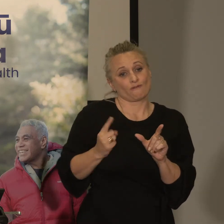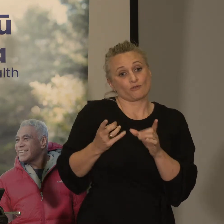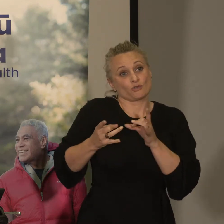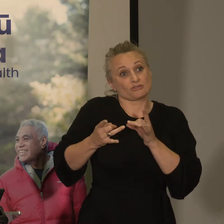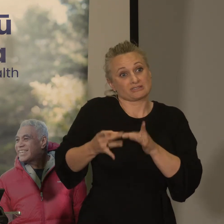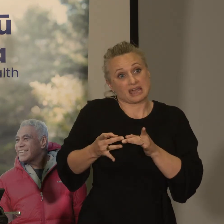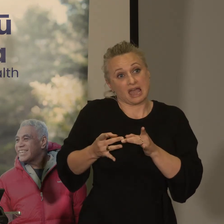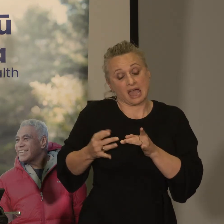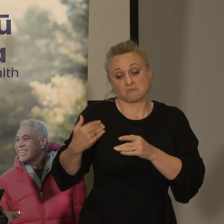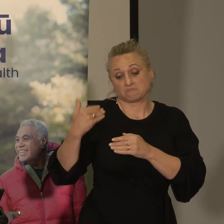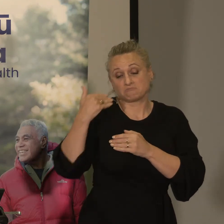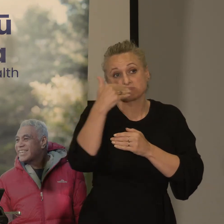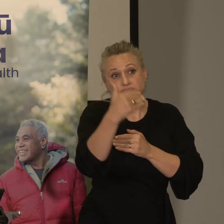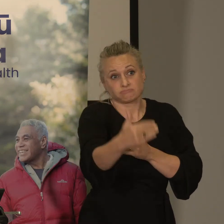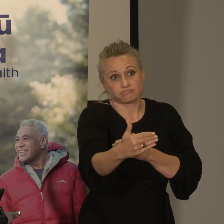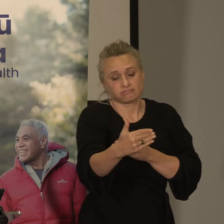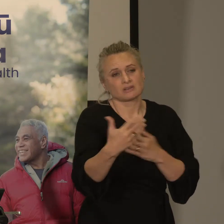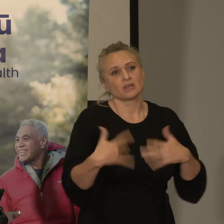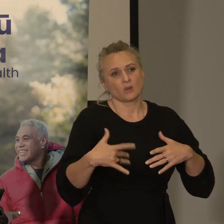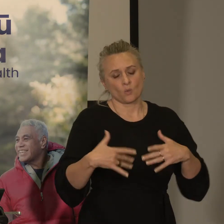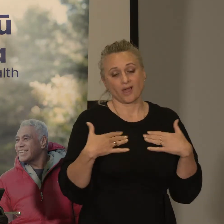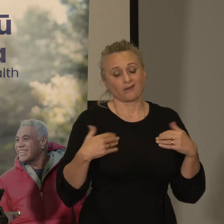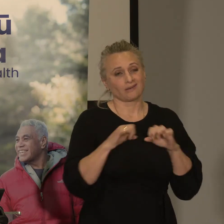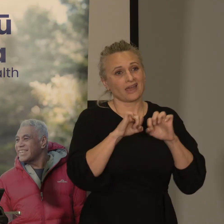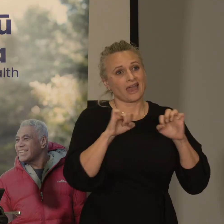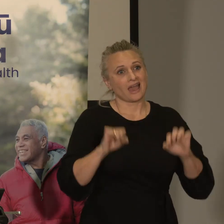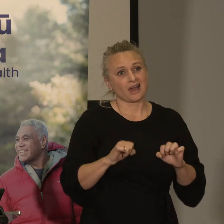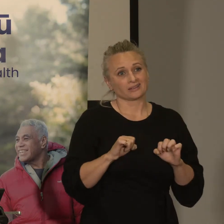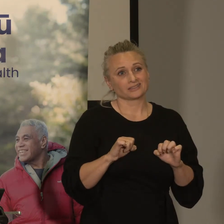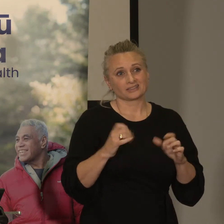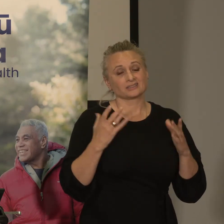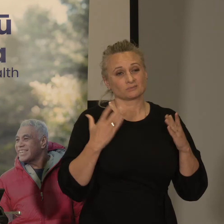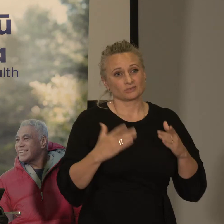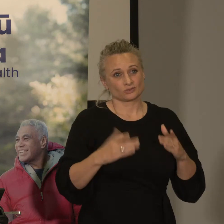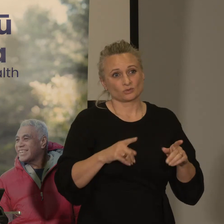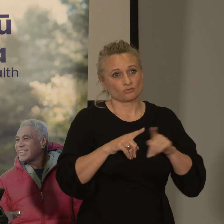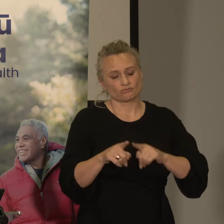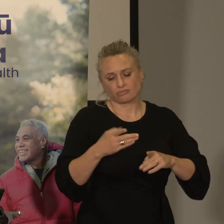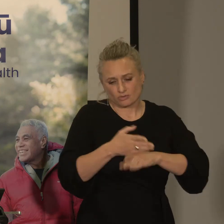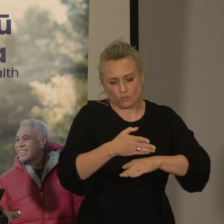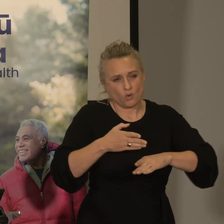than two years into the pandemic, global health systems are still facing significant challenges in